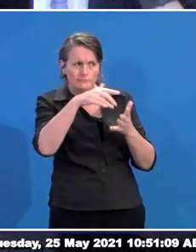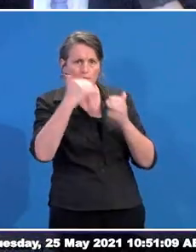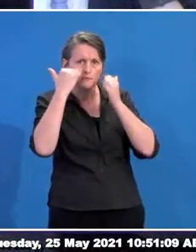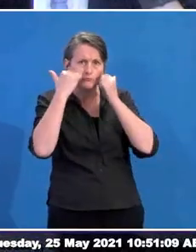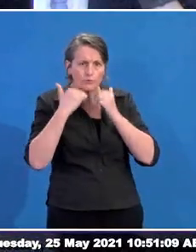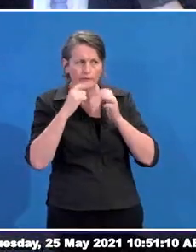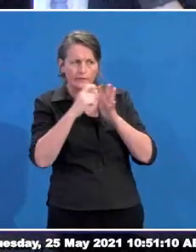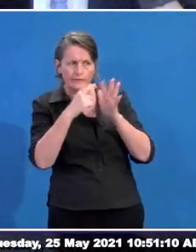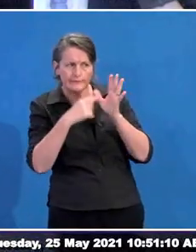you know,